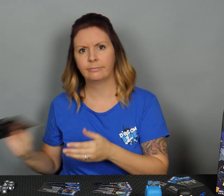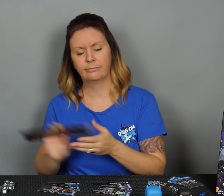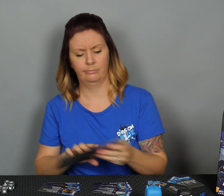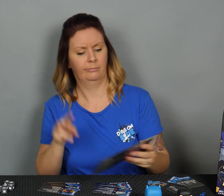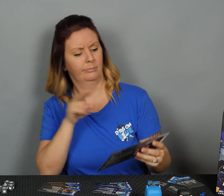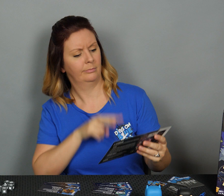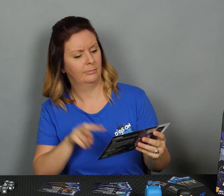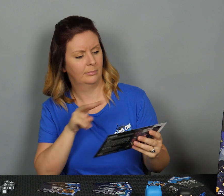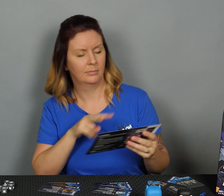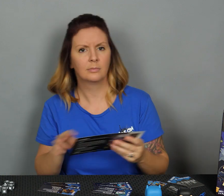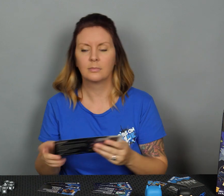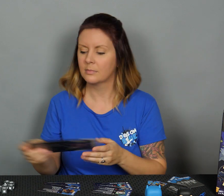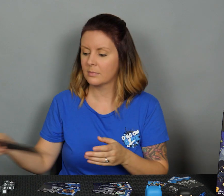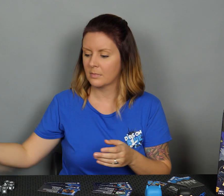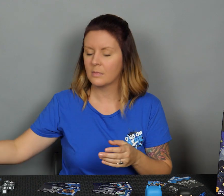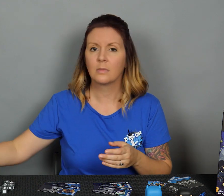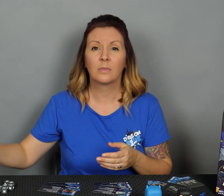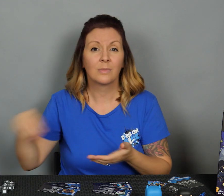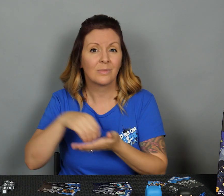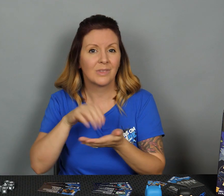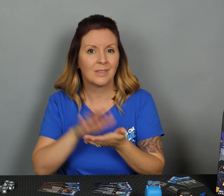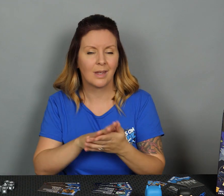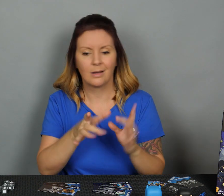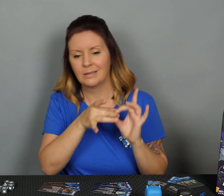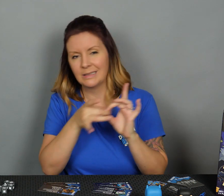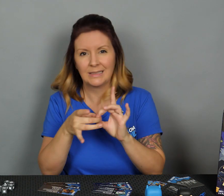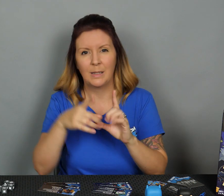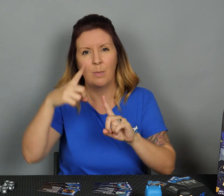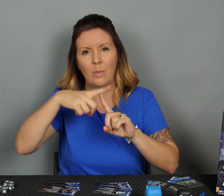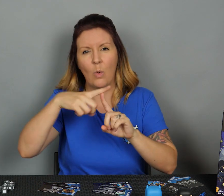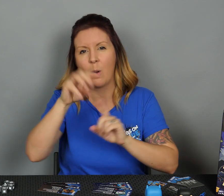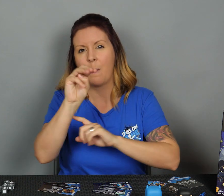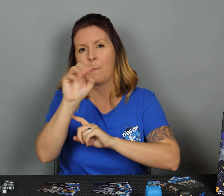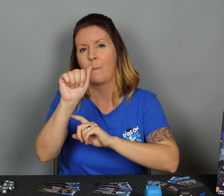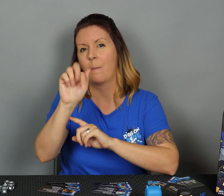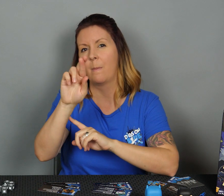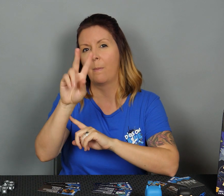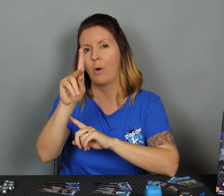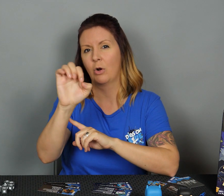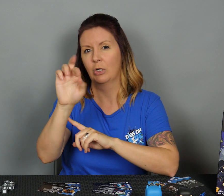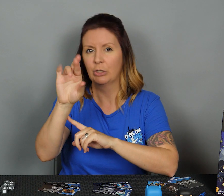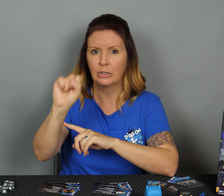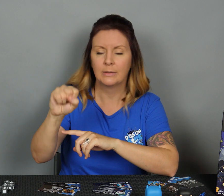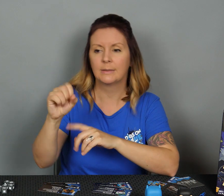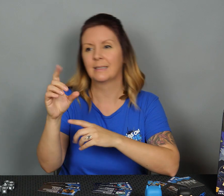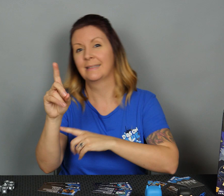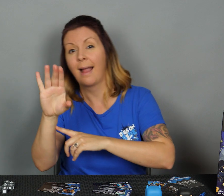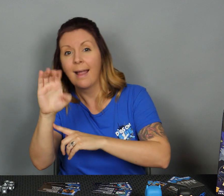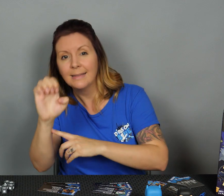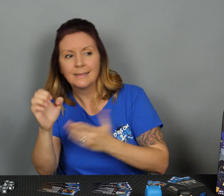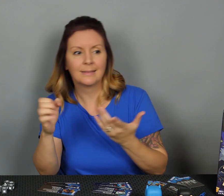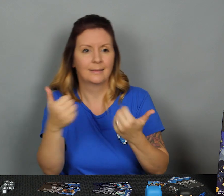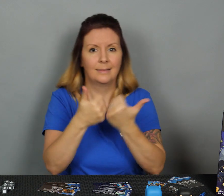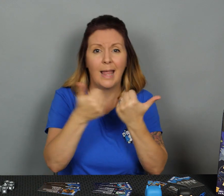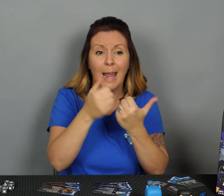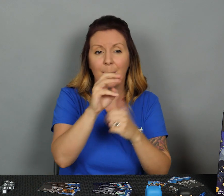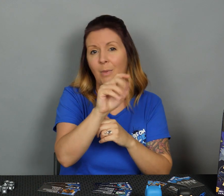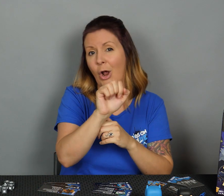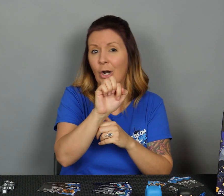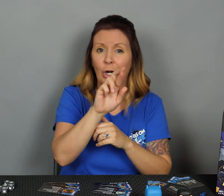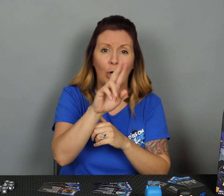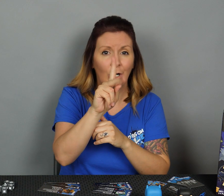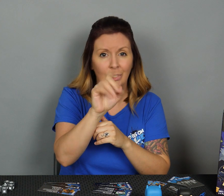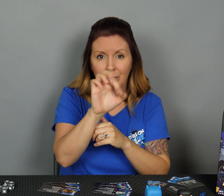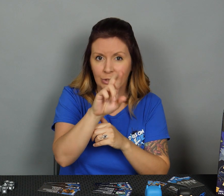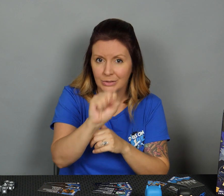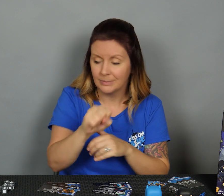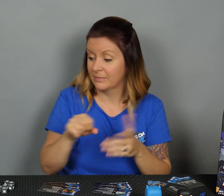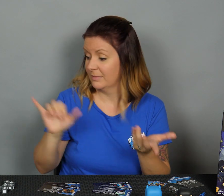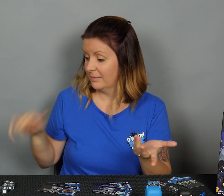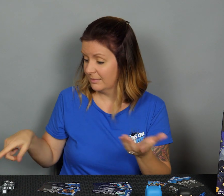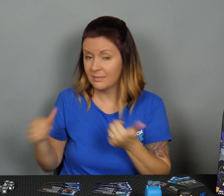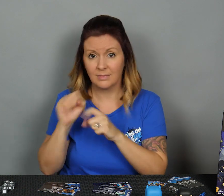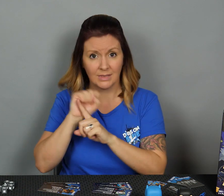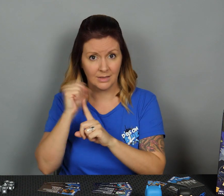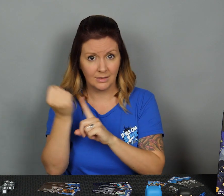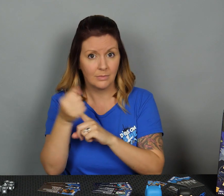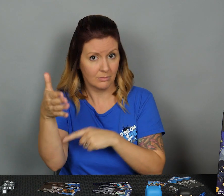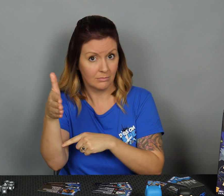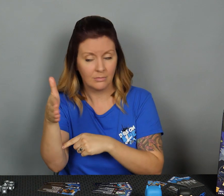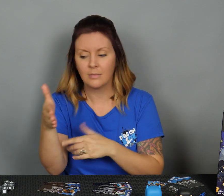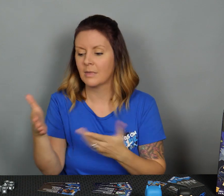Look at the scenario and put down the corresponding point markers, dice, game markers, etc.